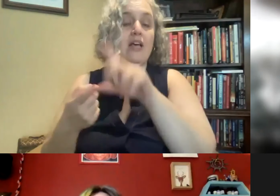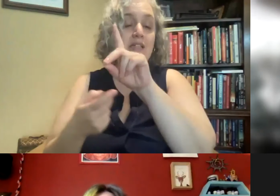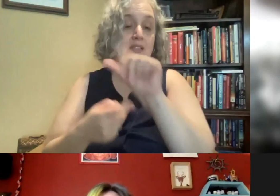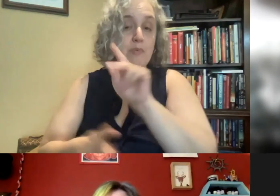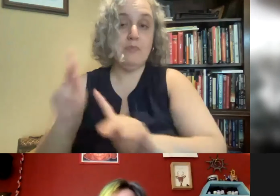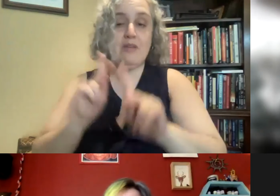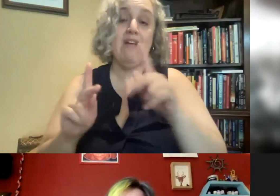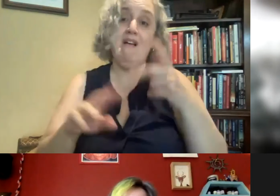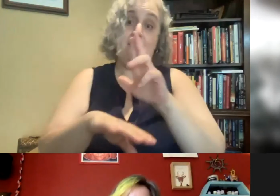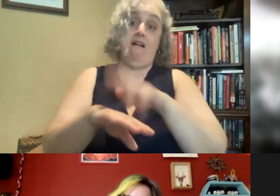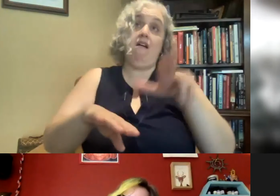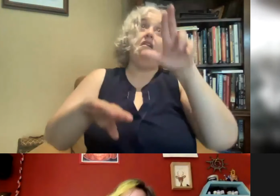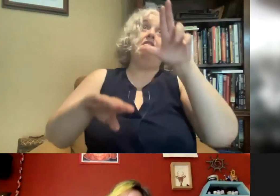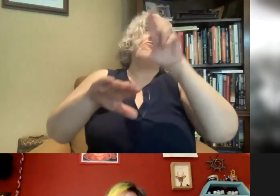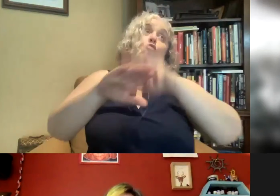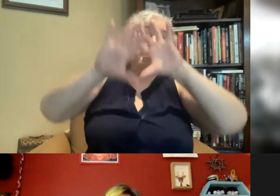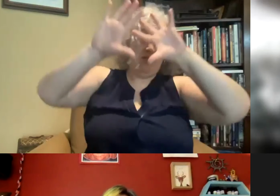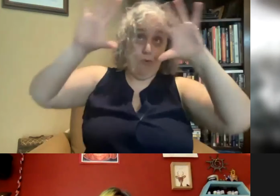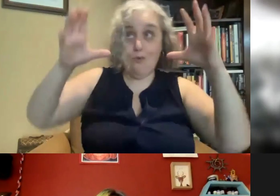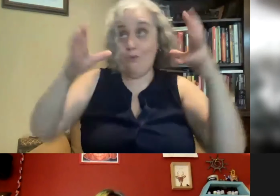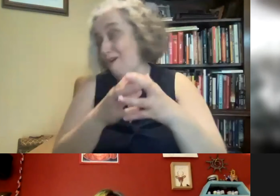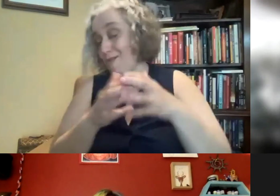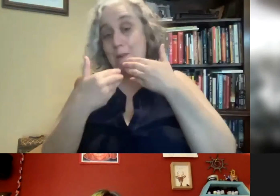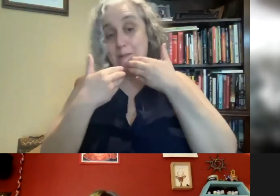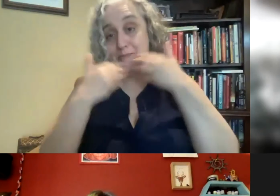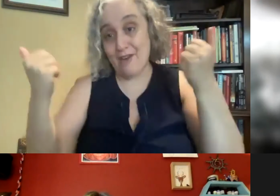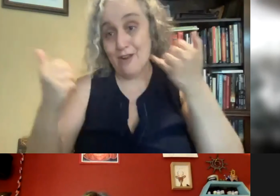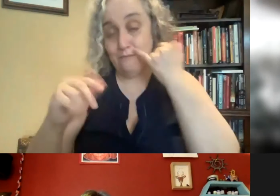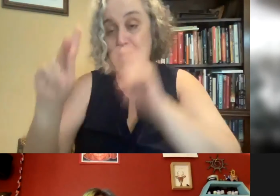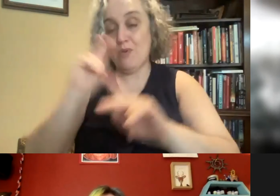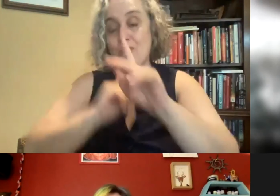they started with people with disabilities. Come on. We've seen that time and time again,